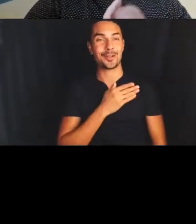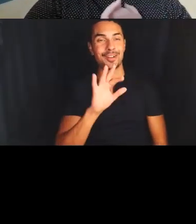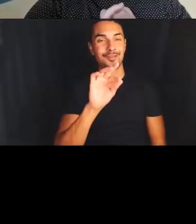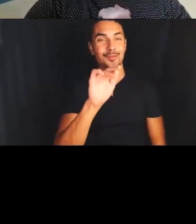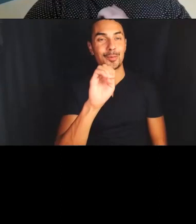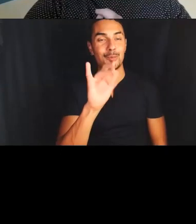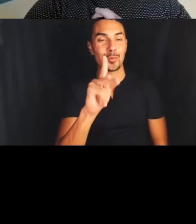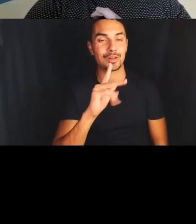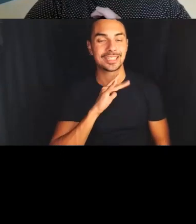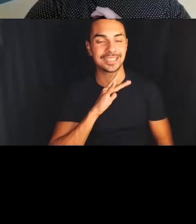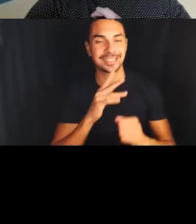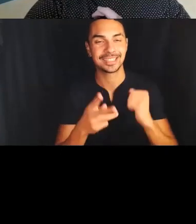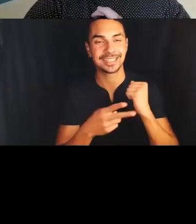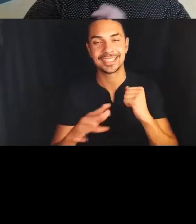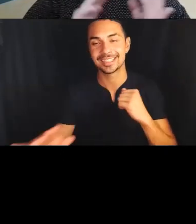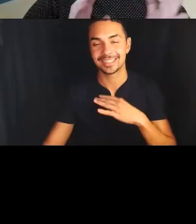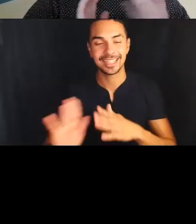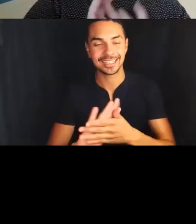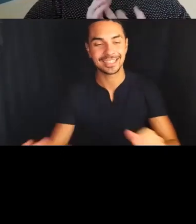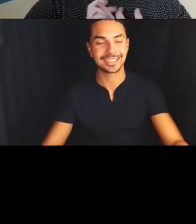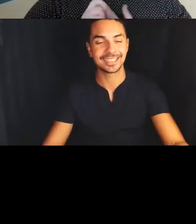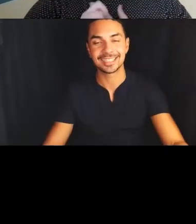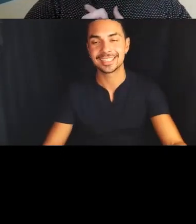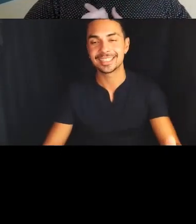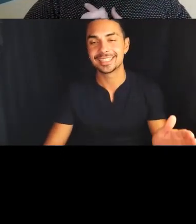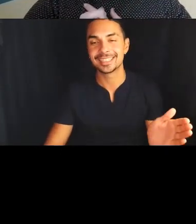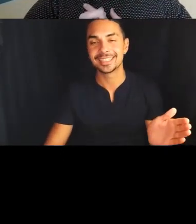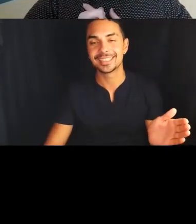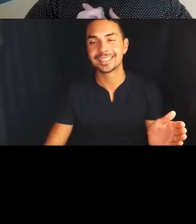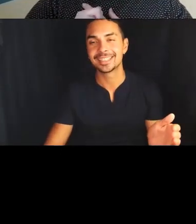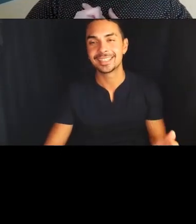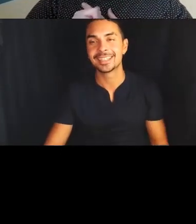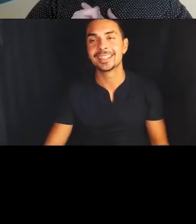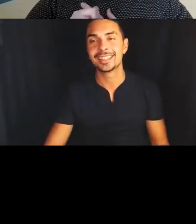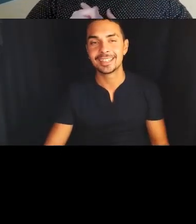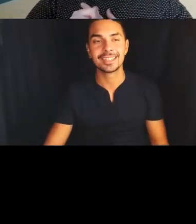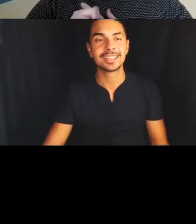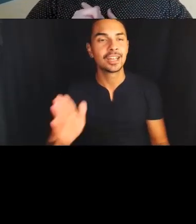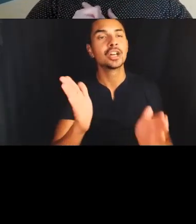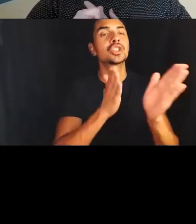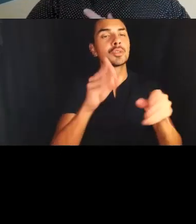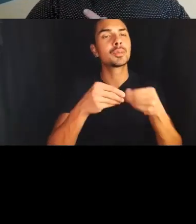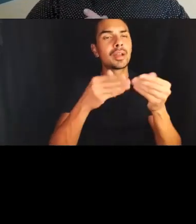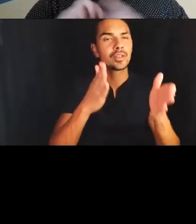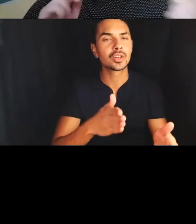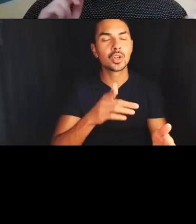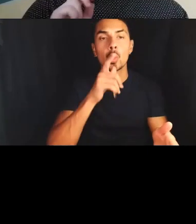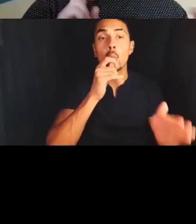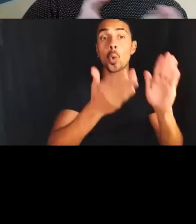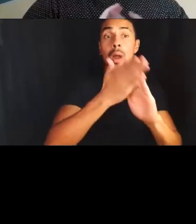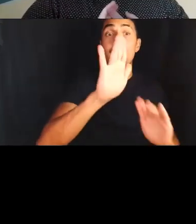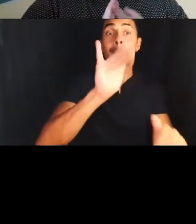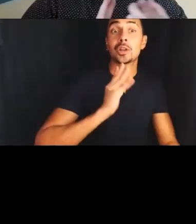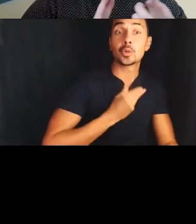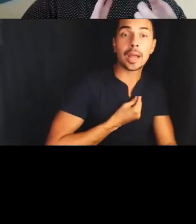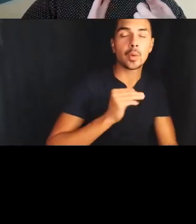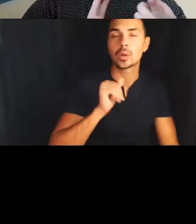Service providers run by or for transgender nonbinary folks, yet we had,